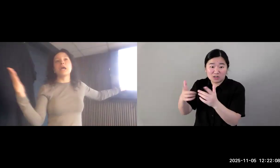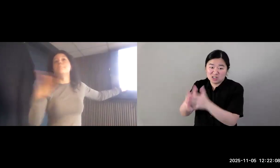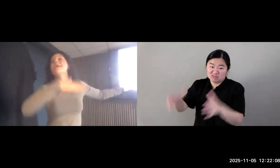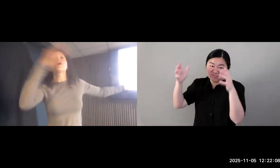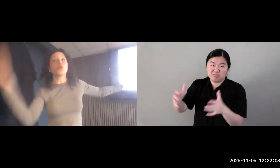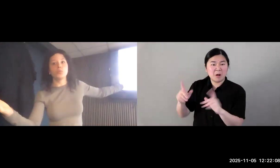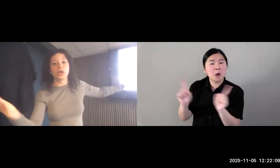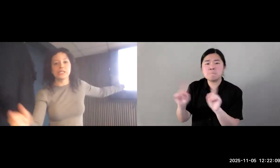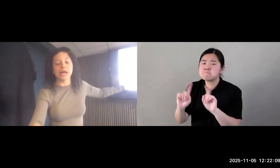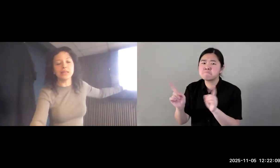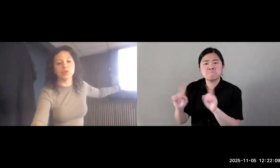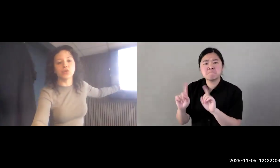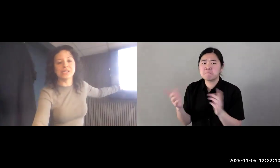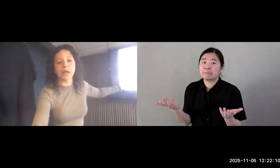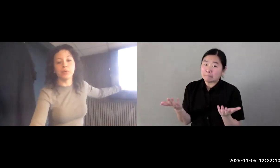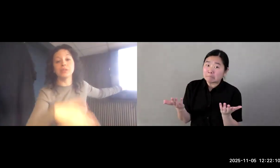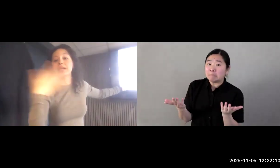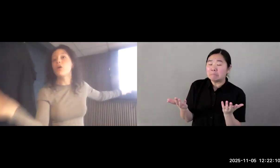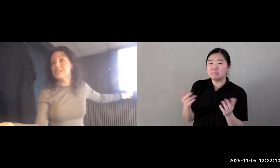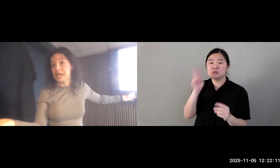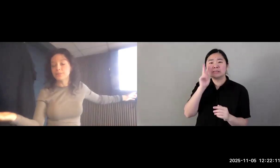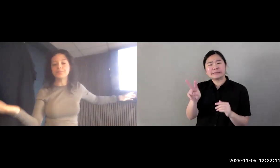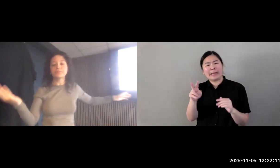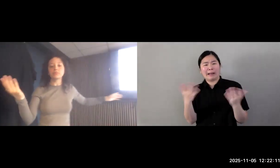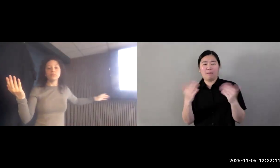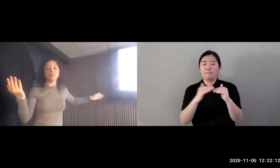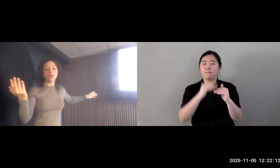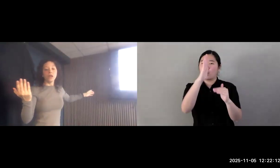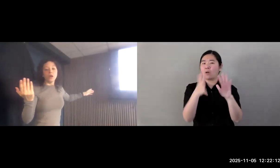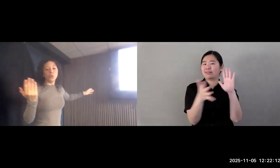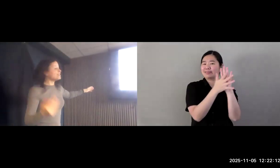a macro community, sign language, for example, like Auslan